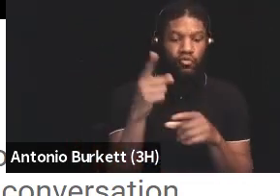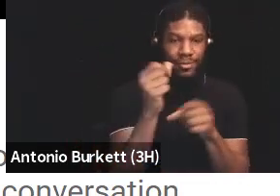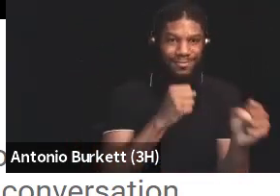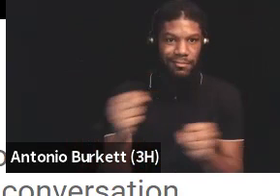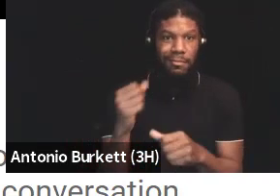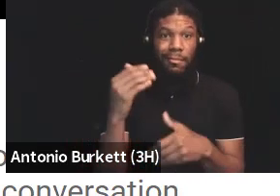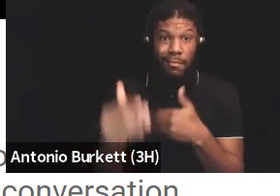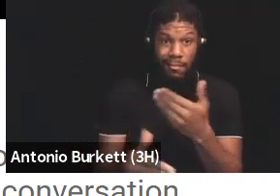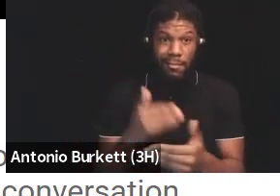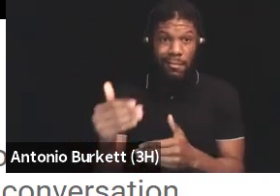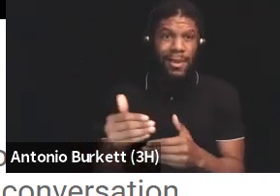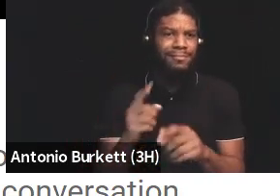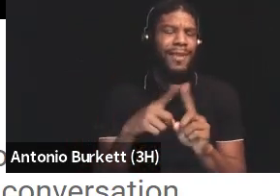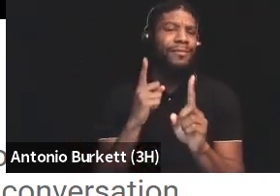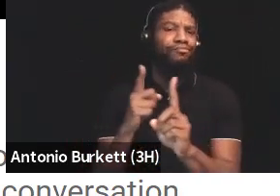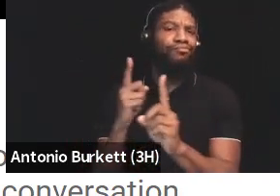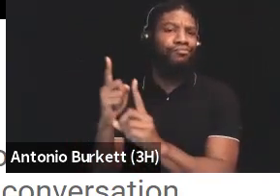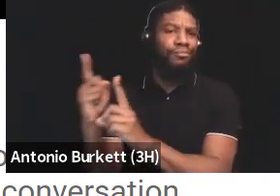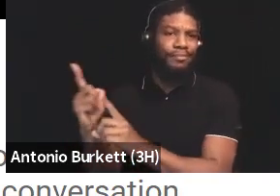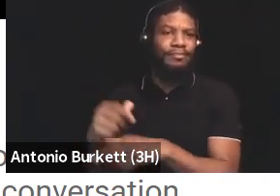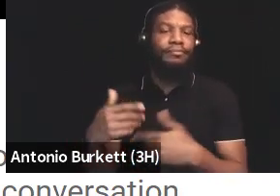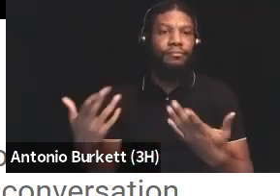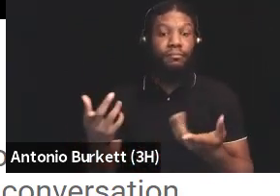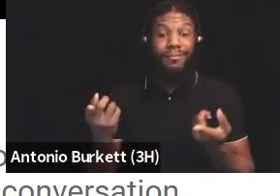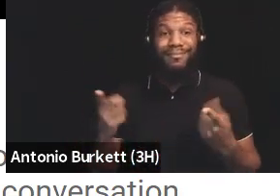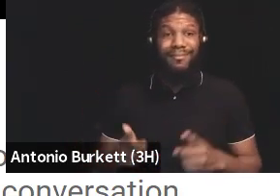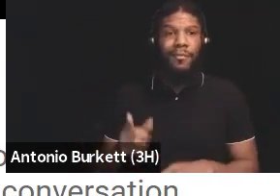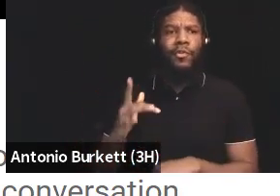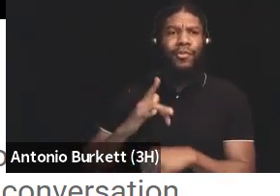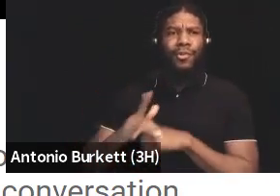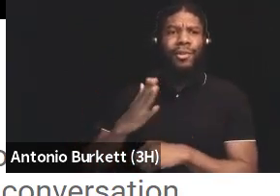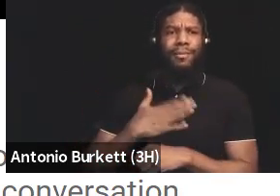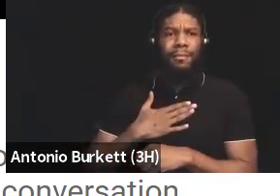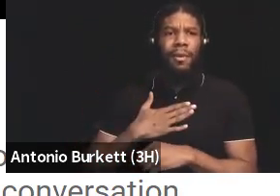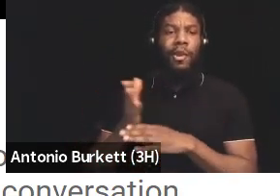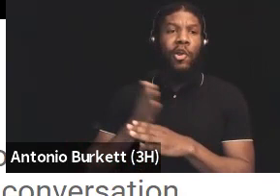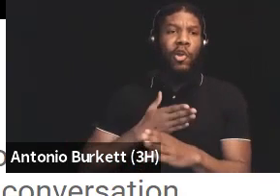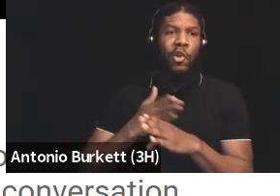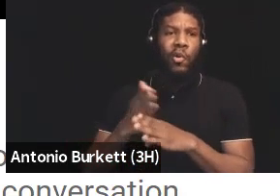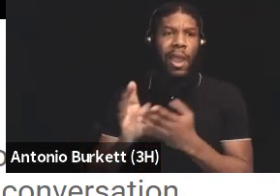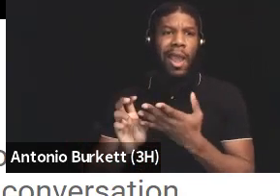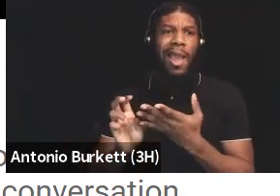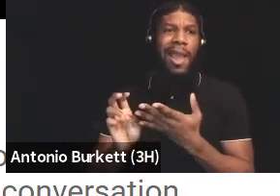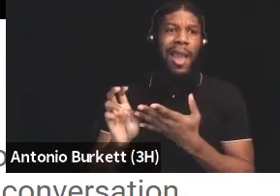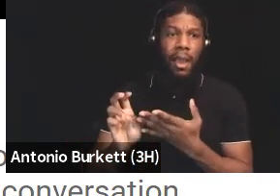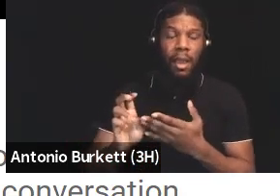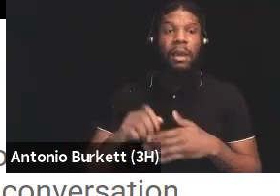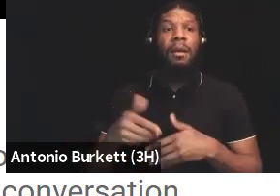And early on in my career, we just hired a new writing center director at Duquesne, Jim Purdy,